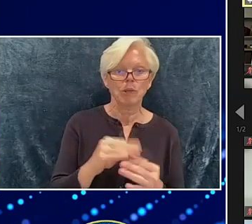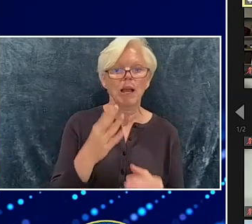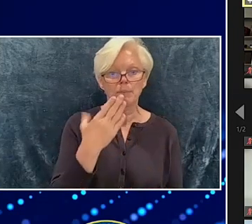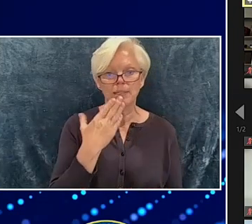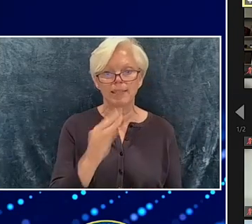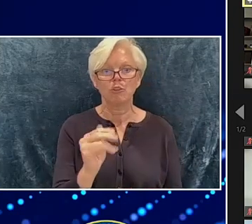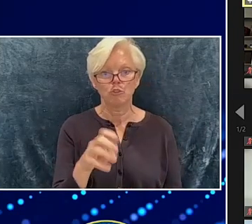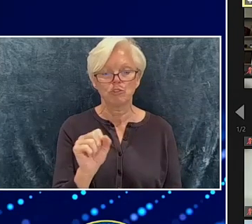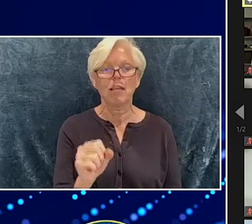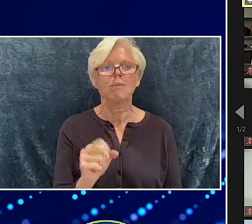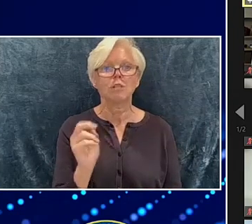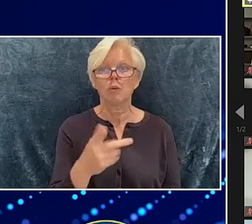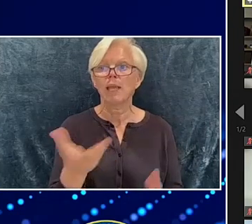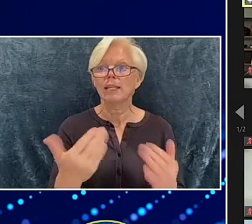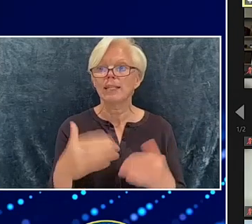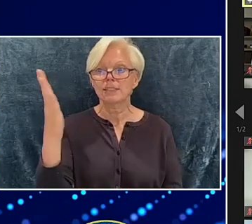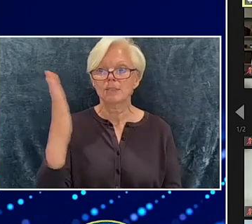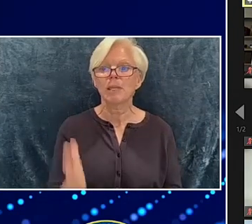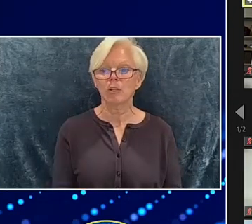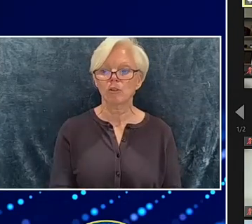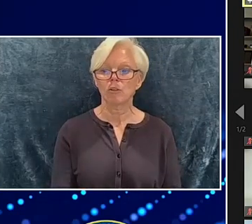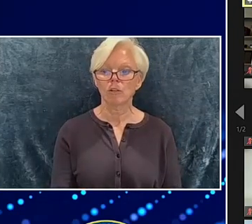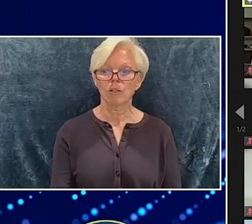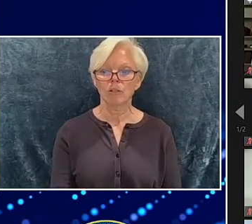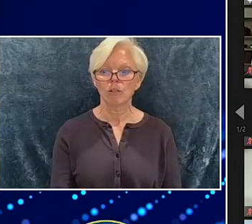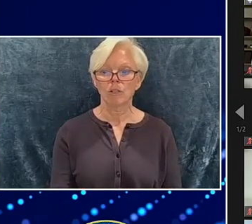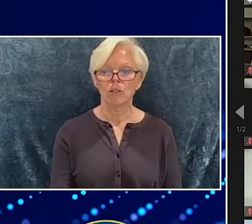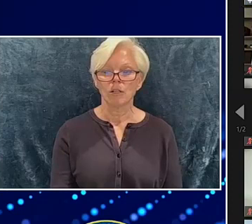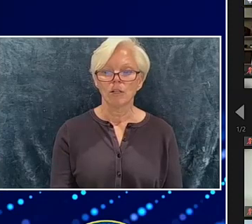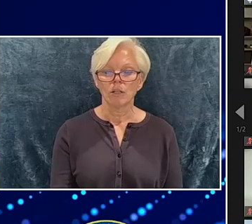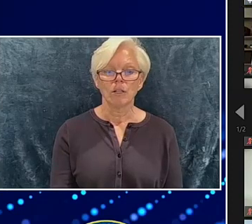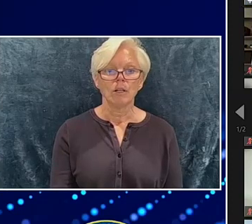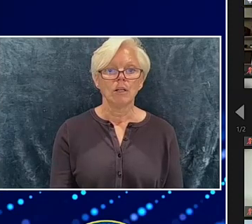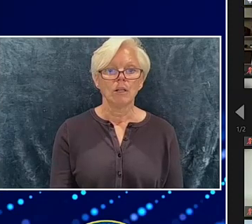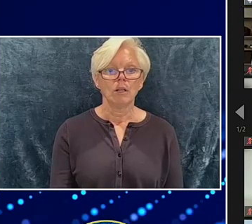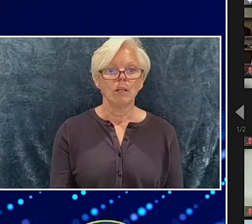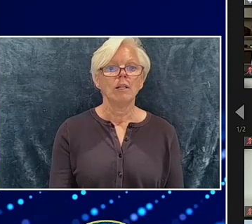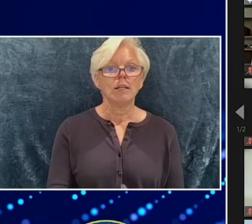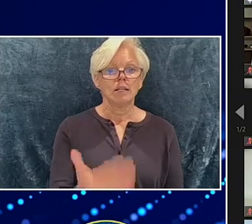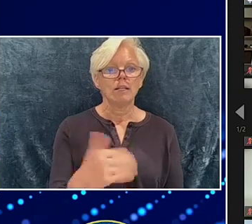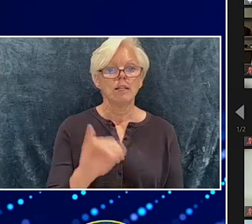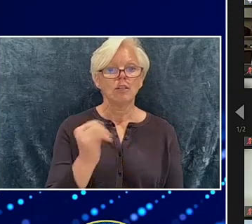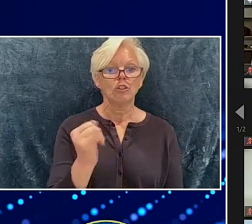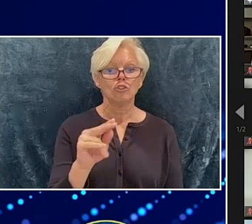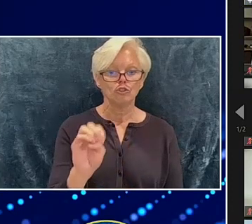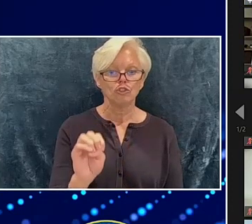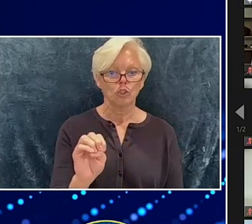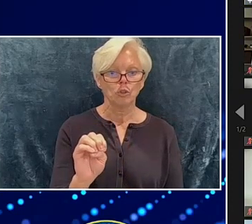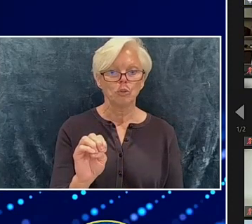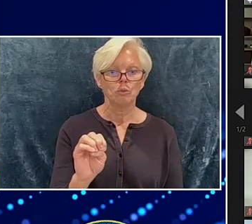think we can welcome our next speaker. Next, we have Jude Kiah, who is from Texas